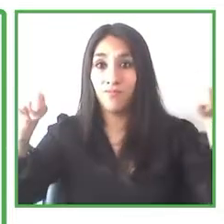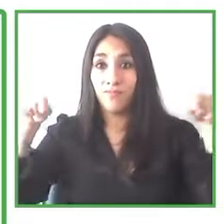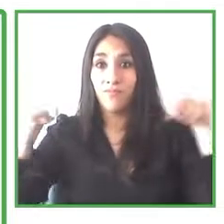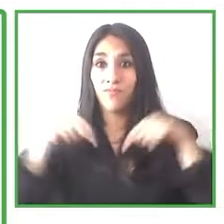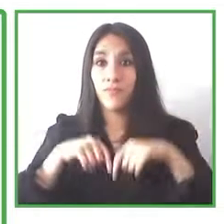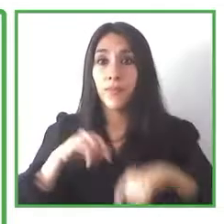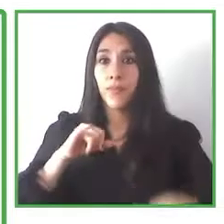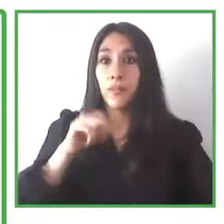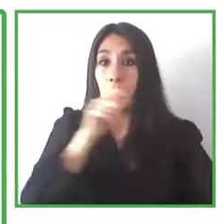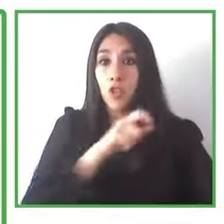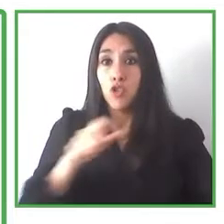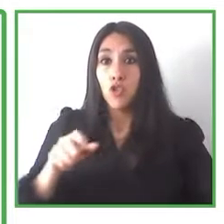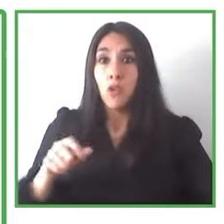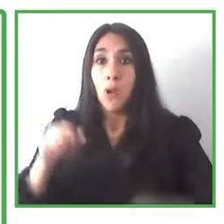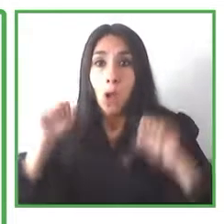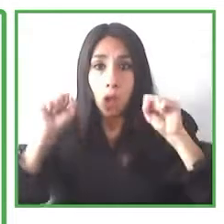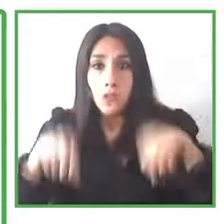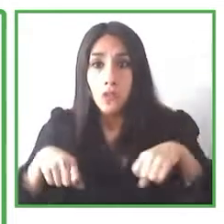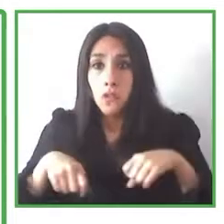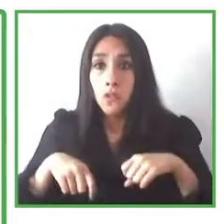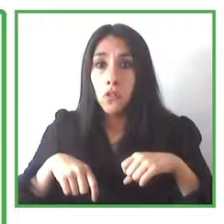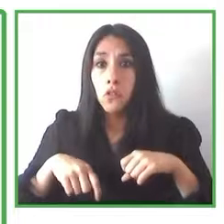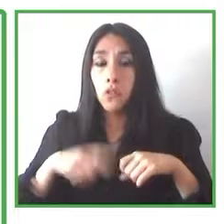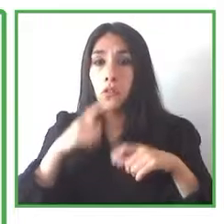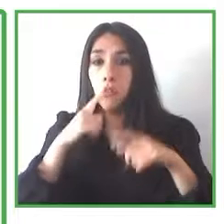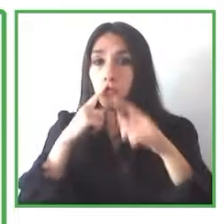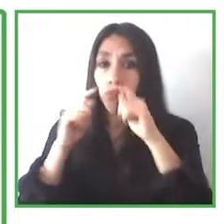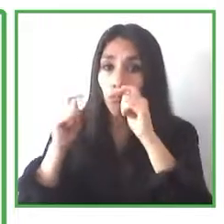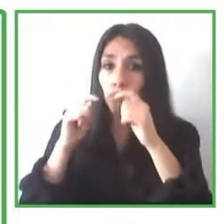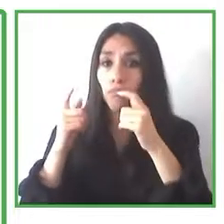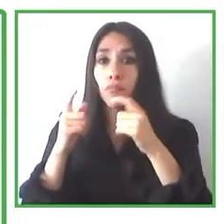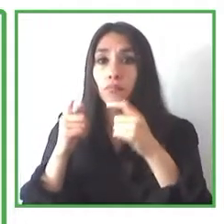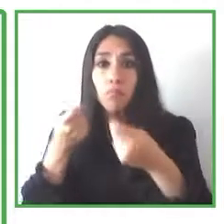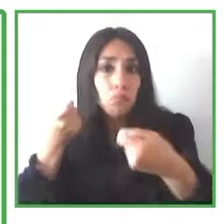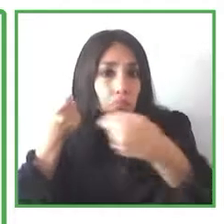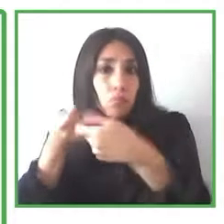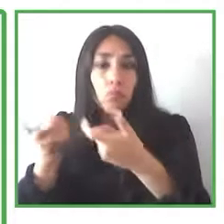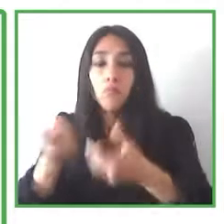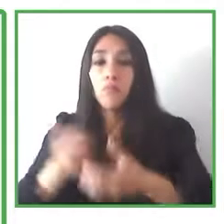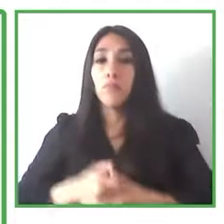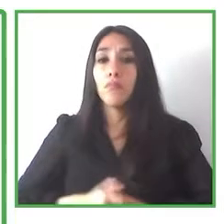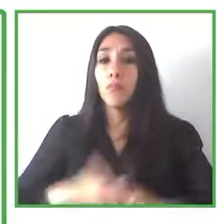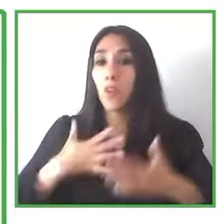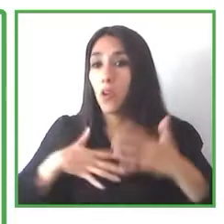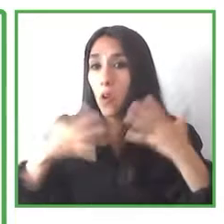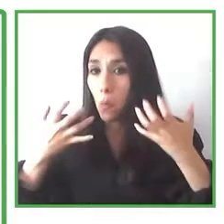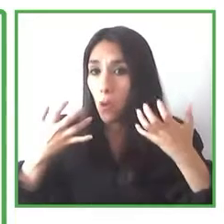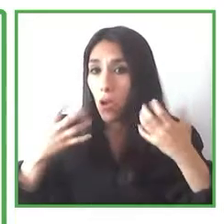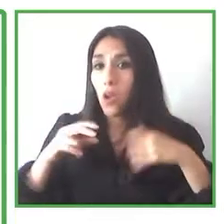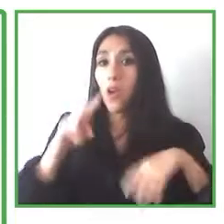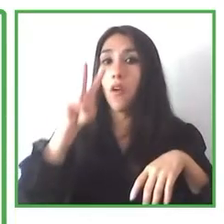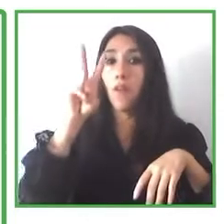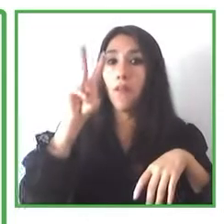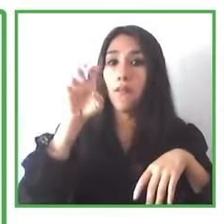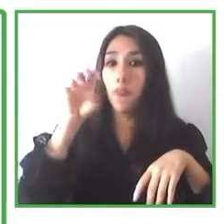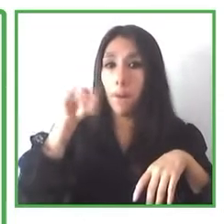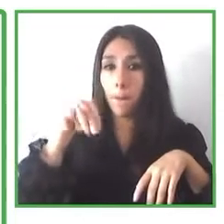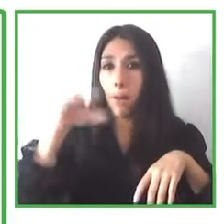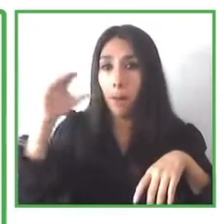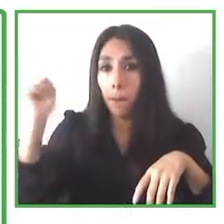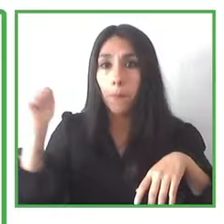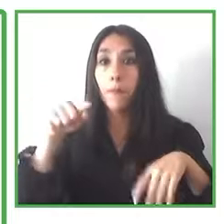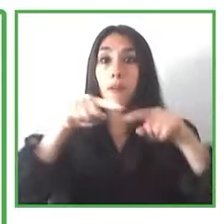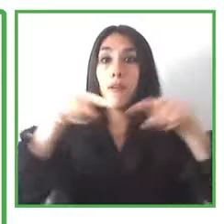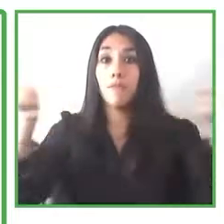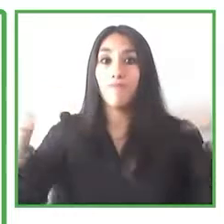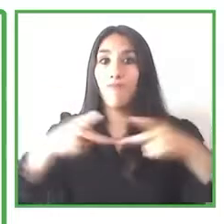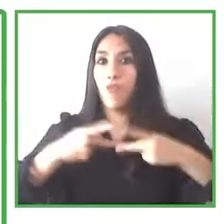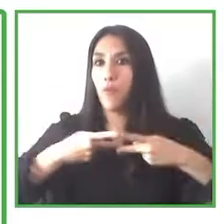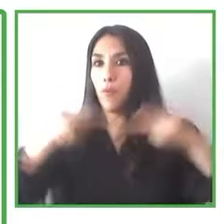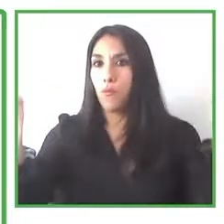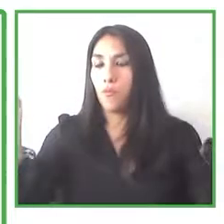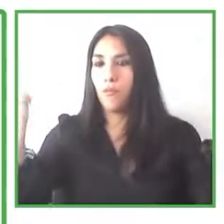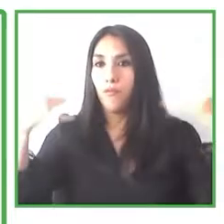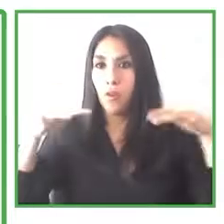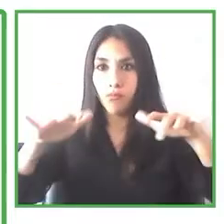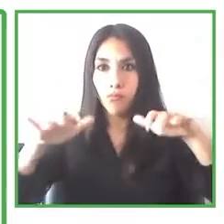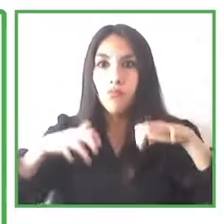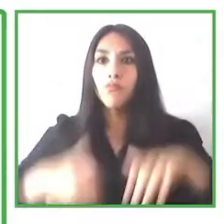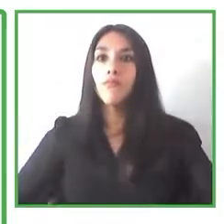We want VEM CA to be an example of where people with and without disabilities